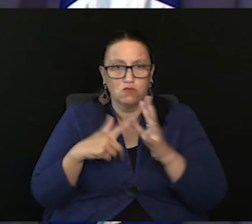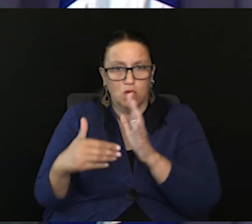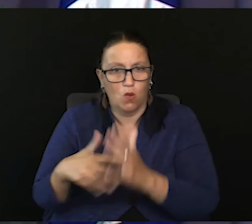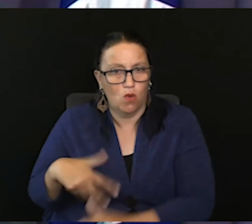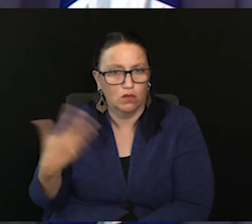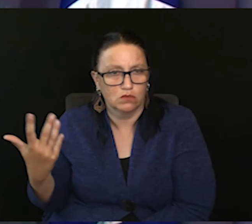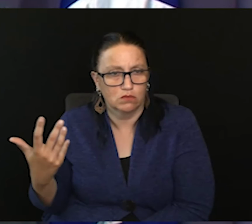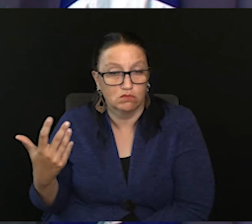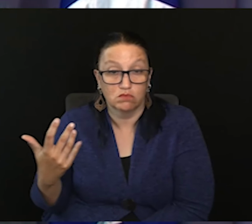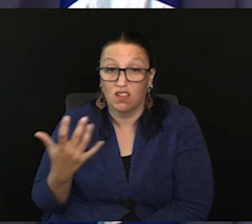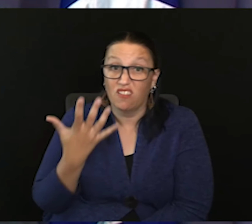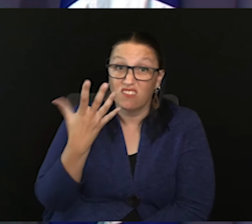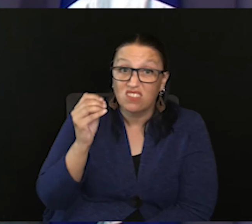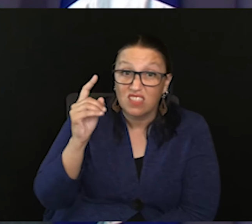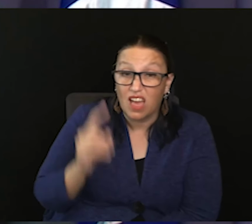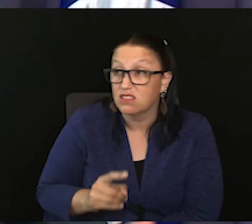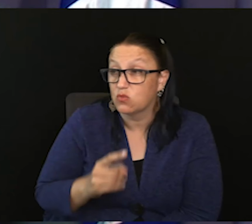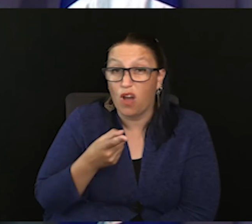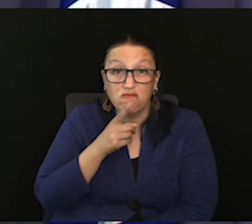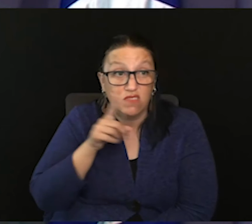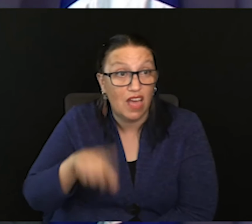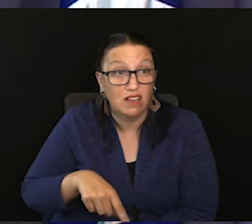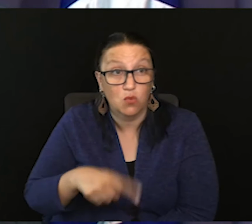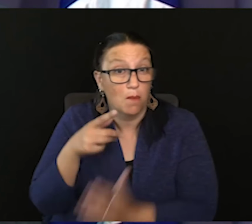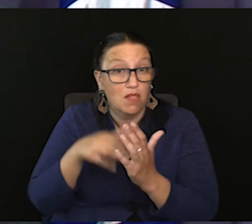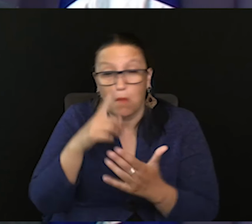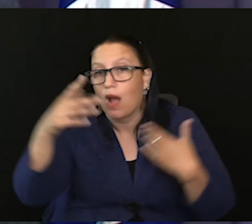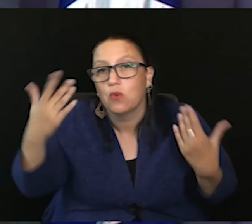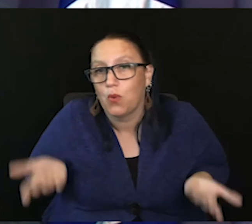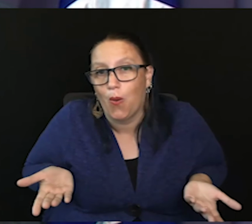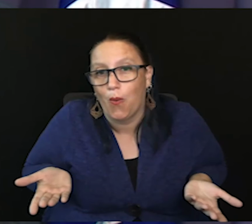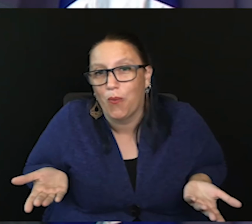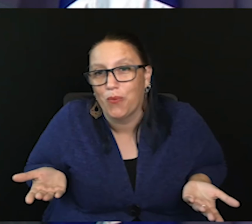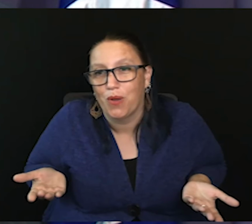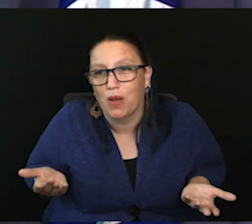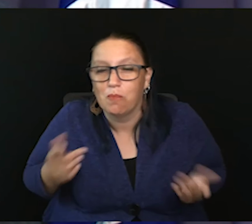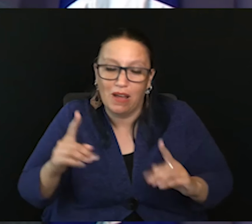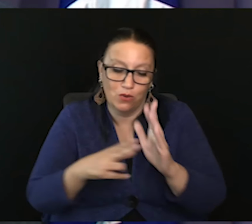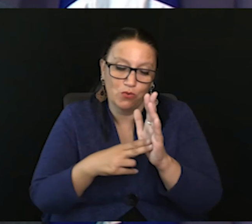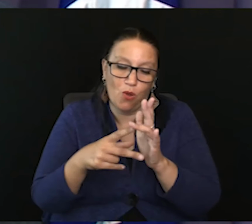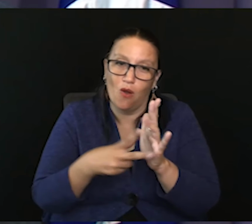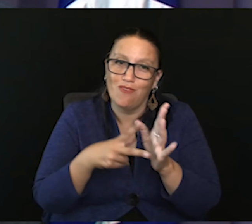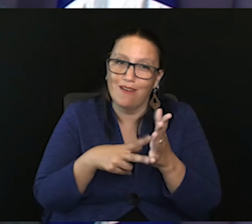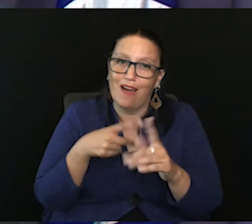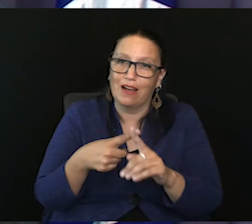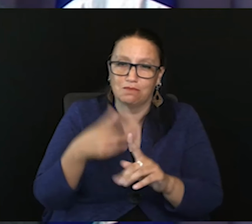a million, or whatever individuals. I don't think anyone knows, but there are some individuals, and this just gives them further choice.